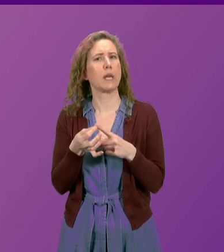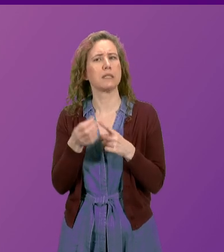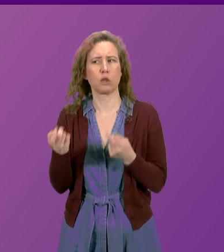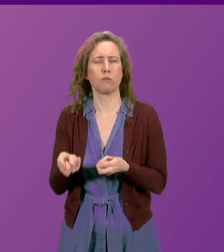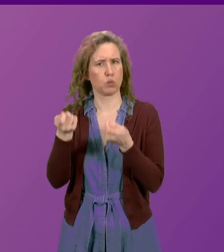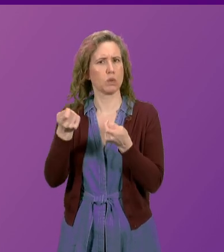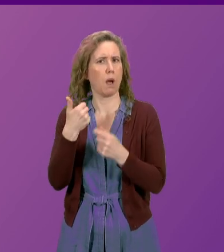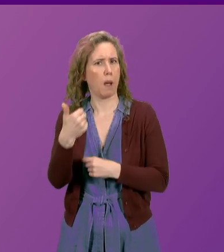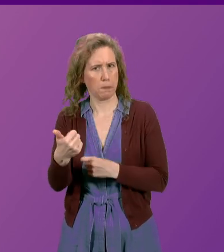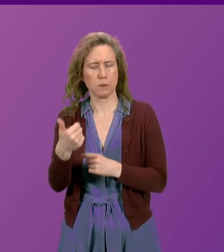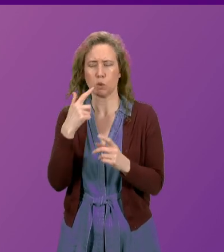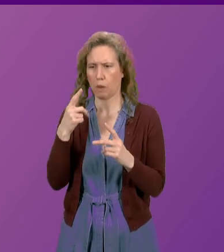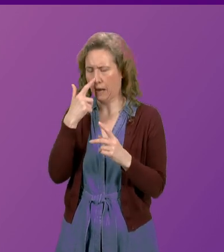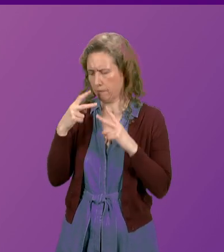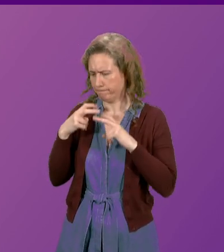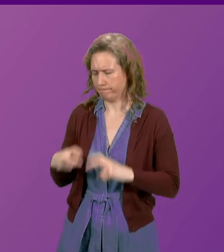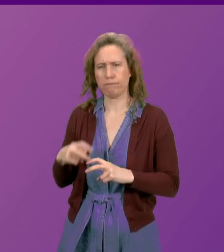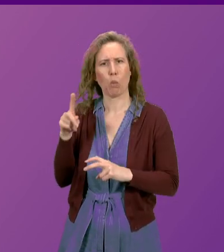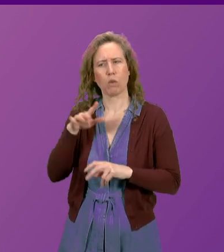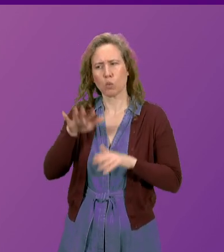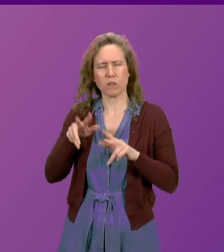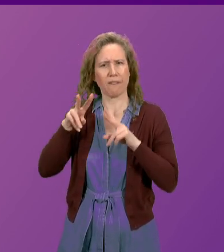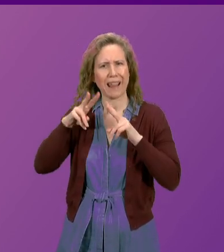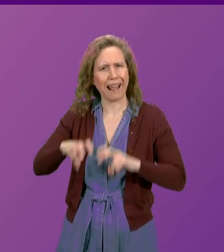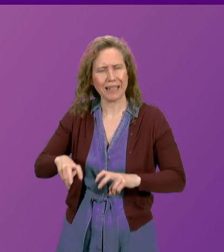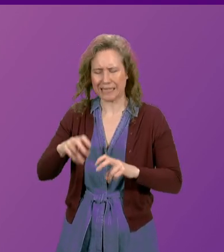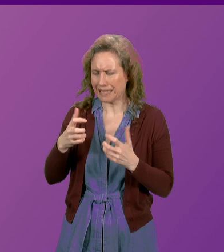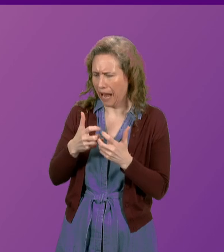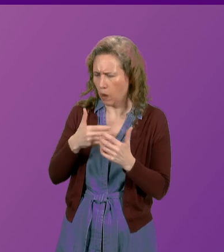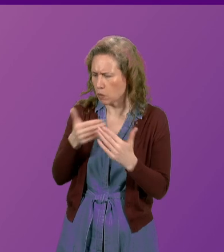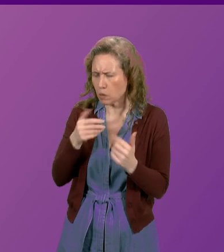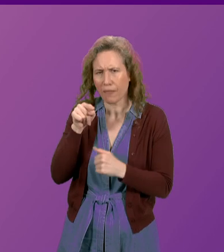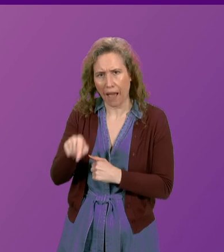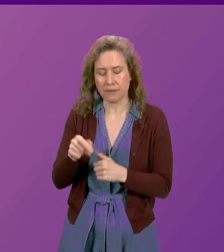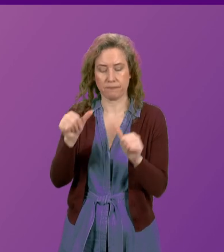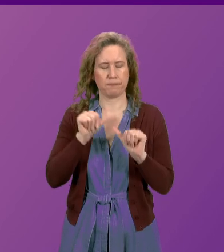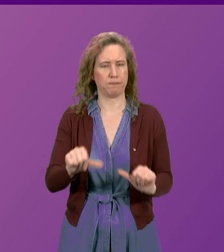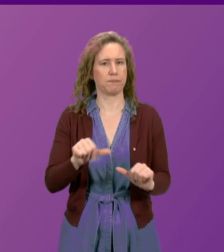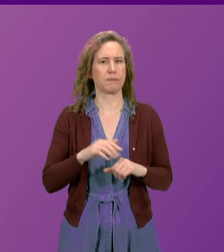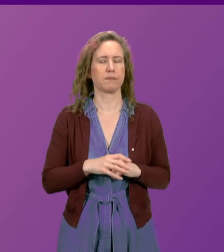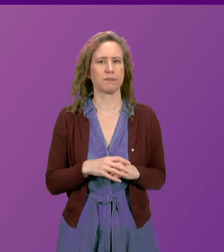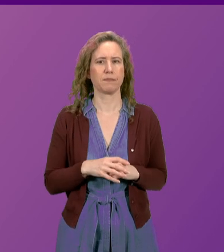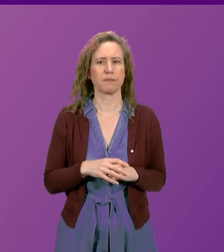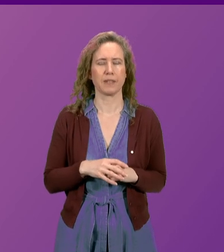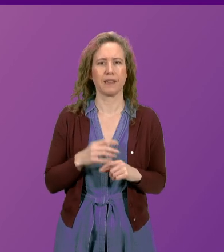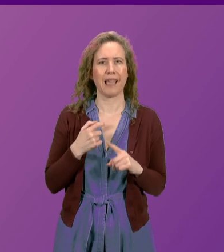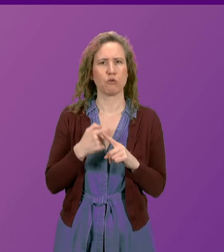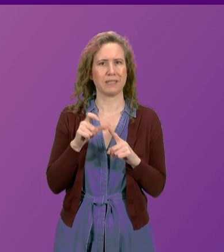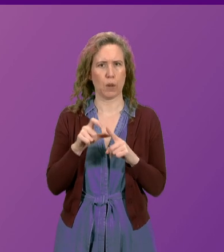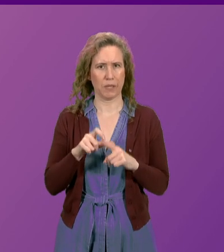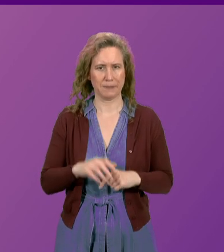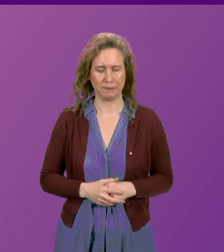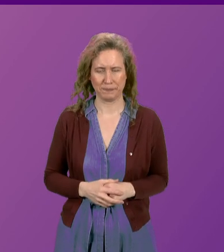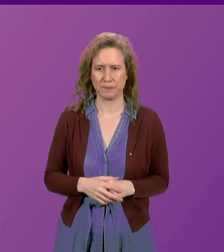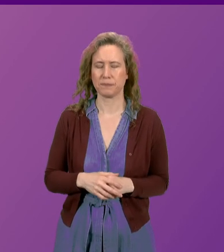to me in order to determine what analysis has been put in place to address the issue.